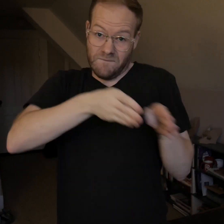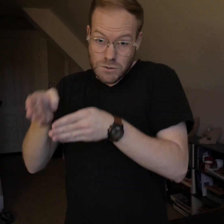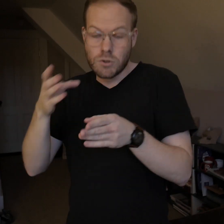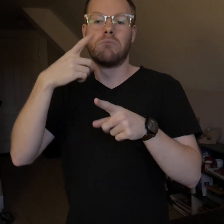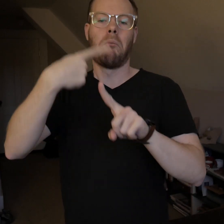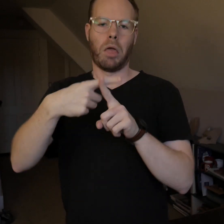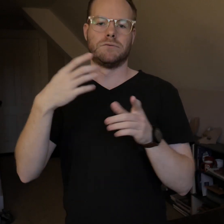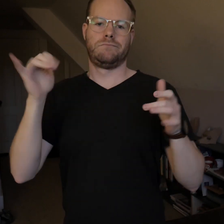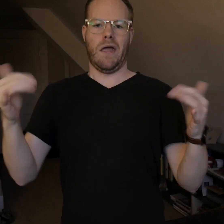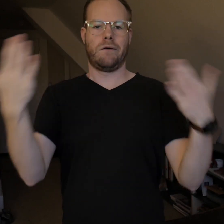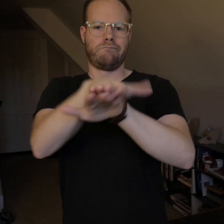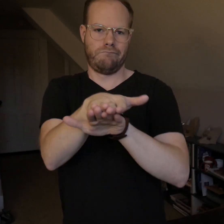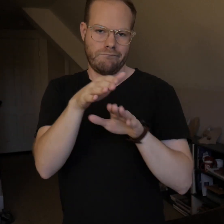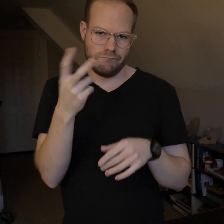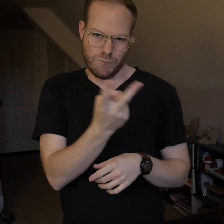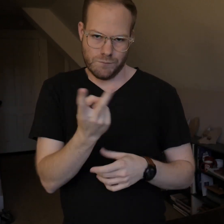individually and the intersection between the two.